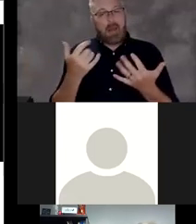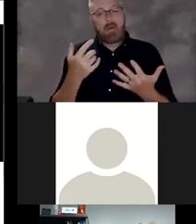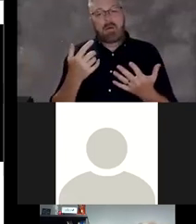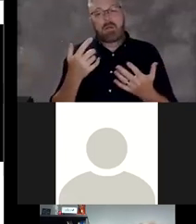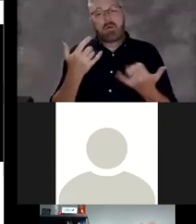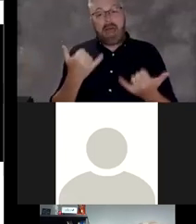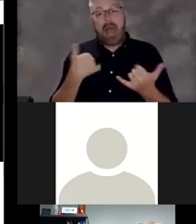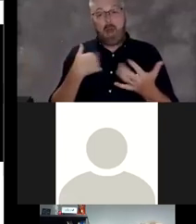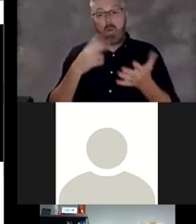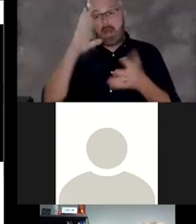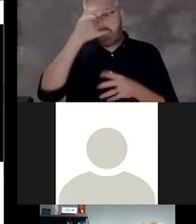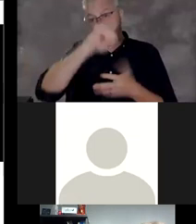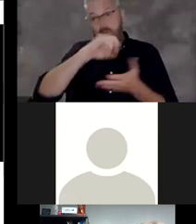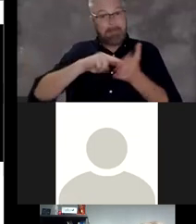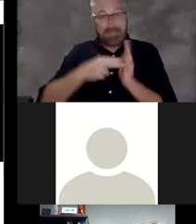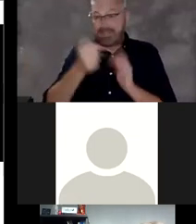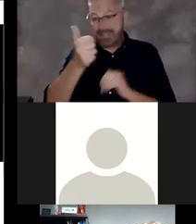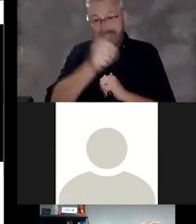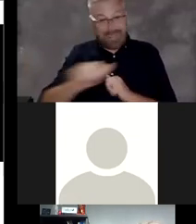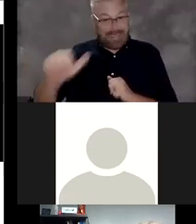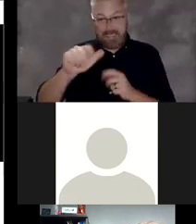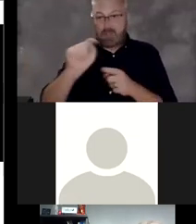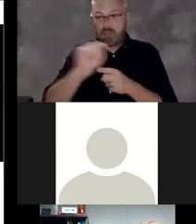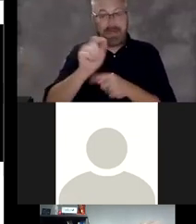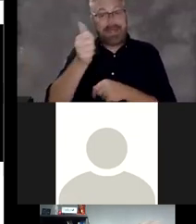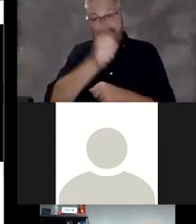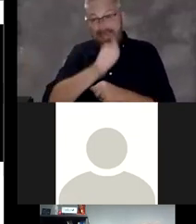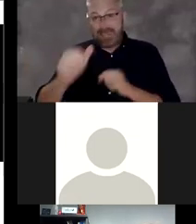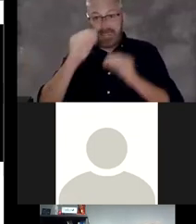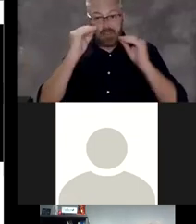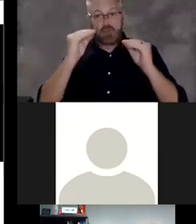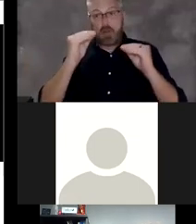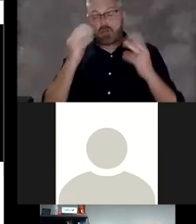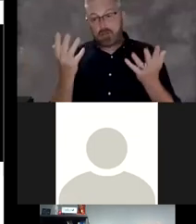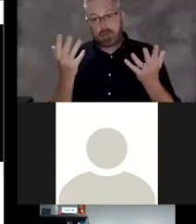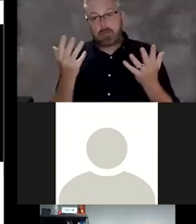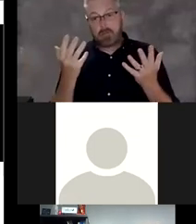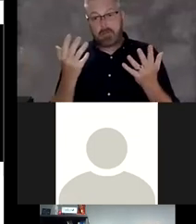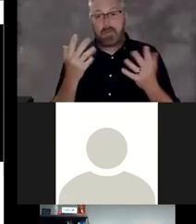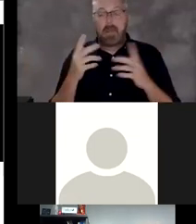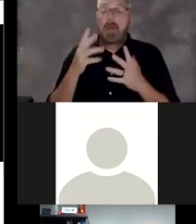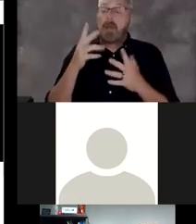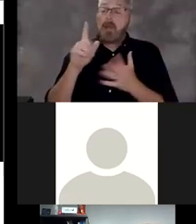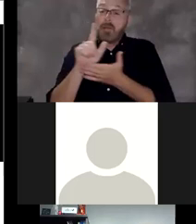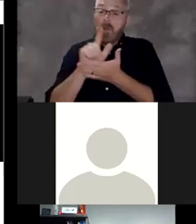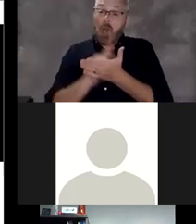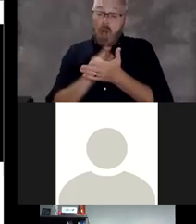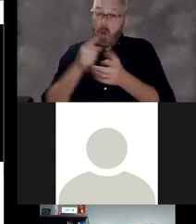IT MEANS ALMOST ANY TRAINING OR INSTRUCTION. THE CONVERSATIONS AROUND THE LAW WHEN IT WAS BEING ENACTED